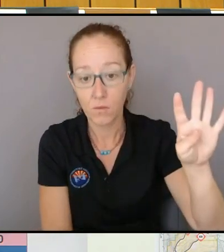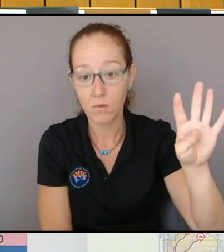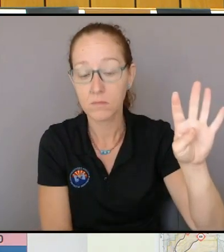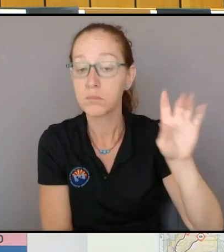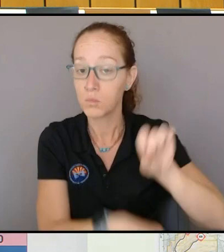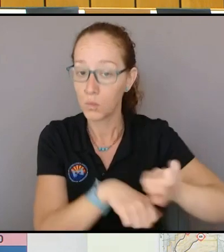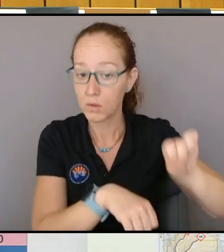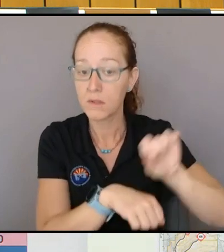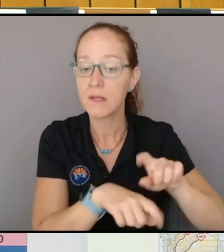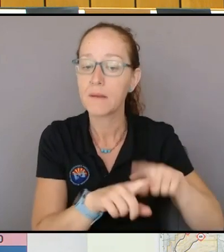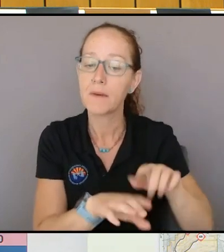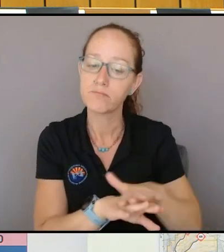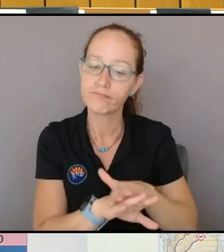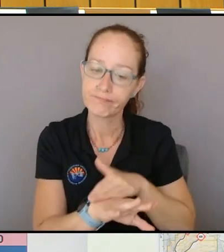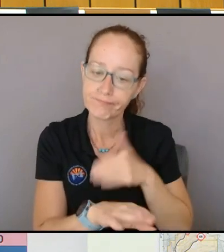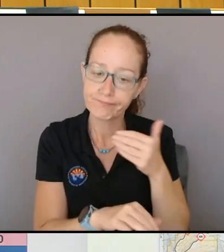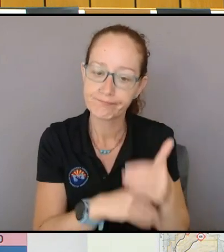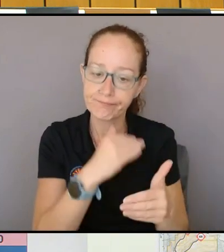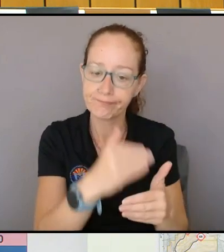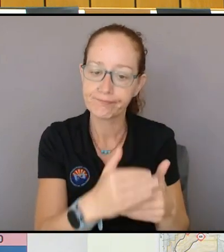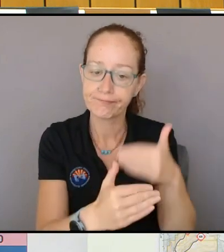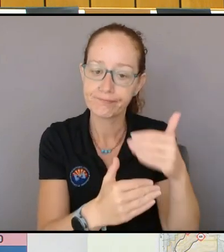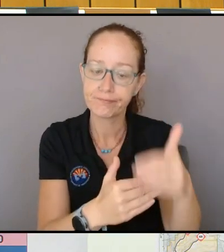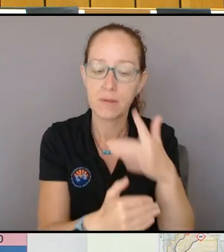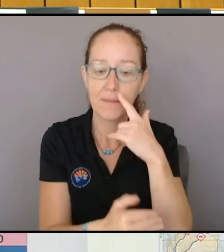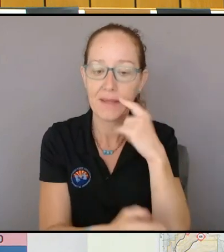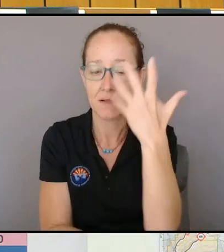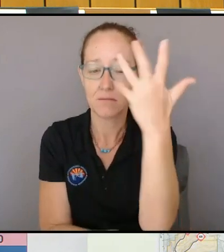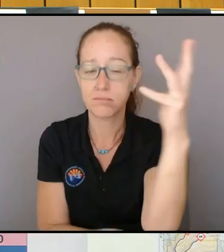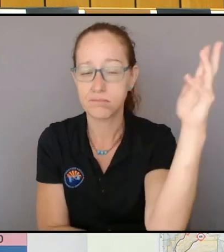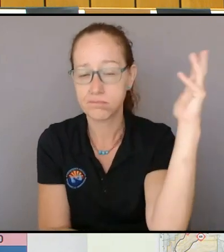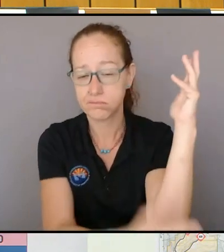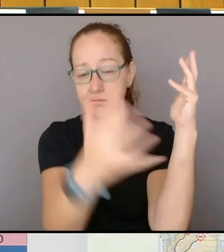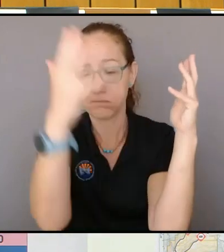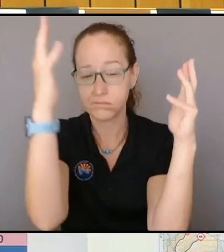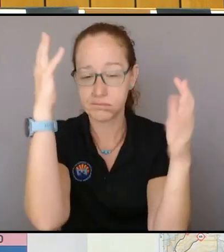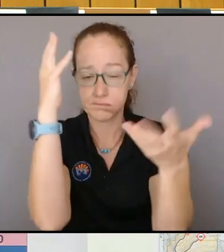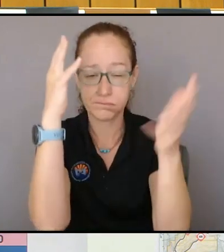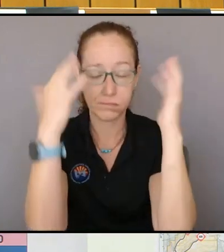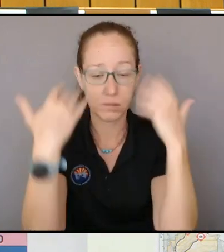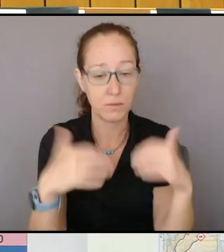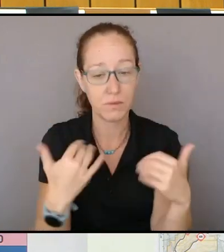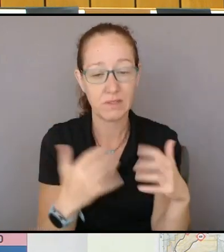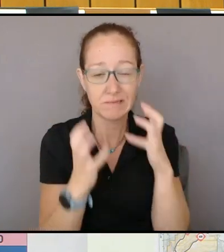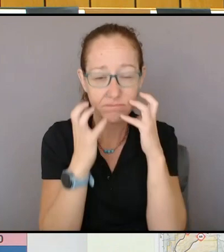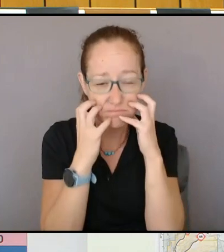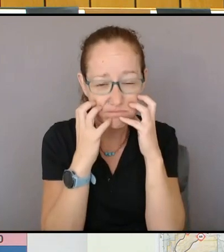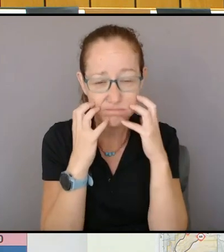is actually, you know, there's progress being made everyday. And on the lower end, when it was more in the PJ and